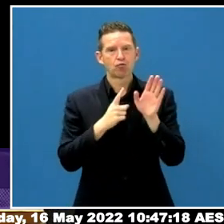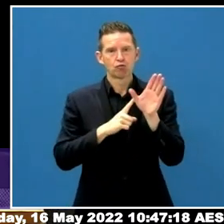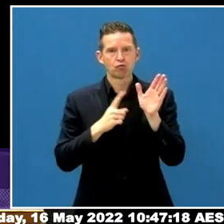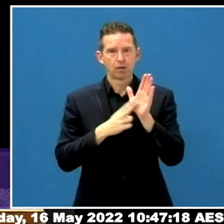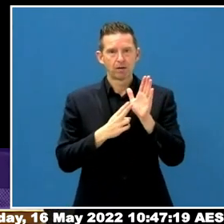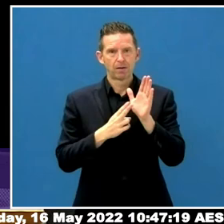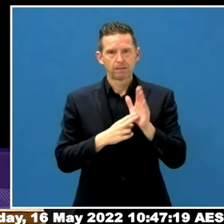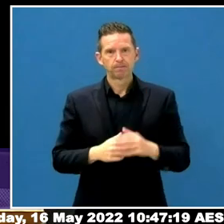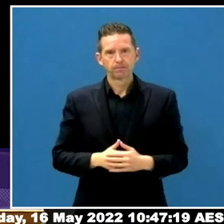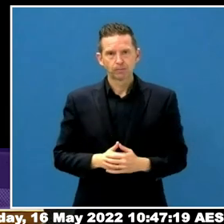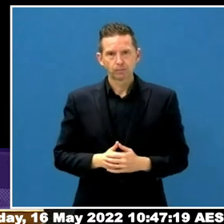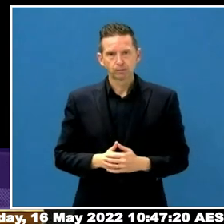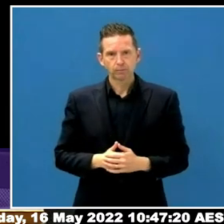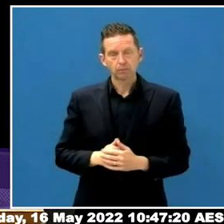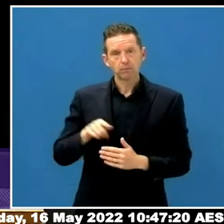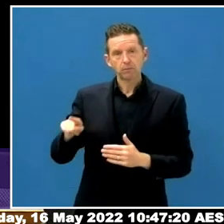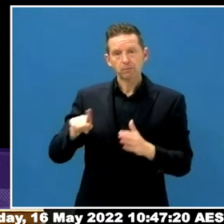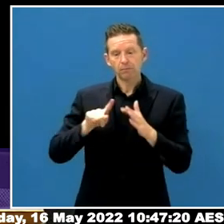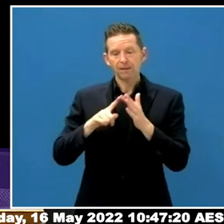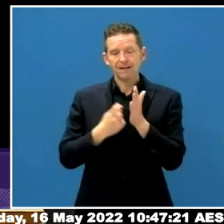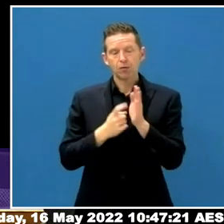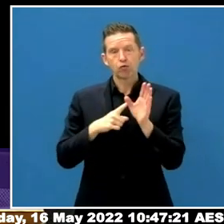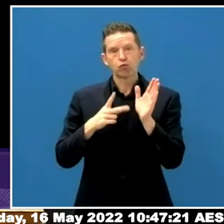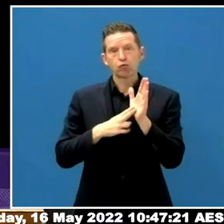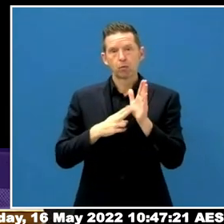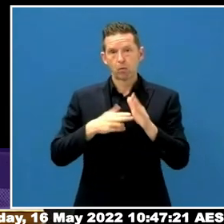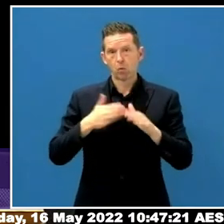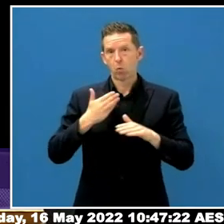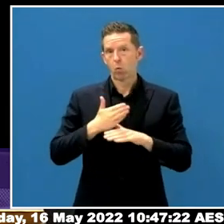Erynn was employed by Afford between 2016 and 2020.